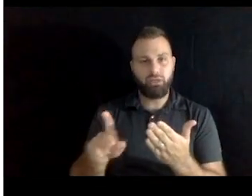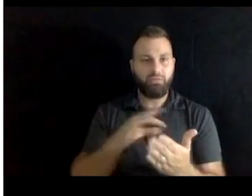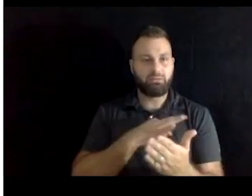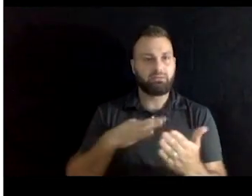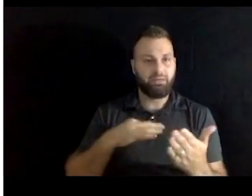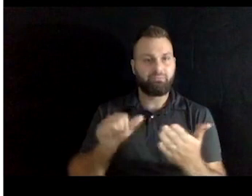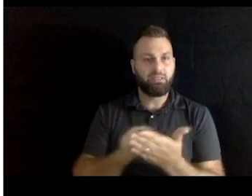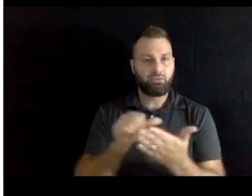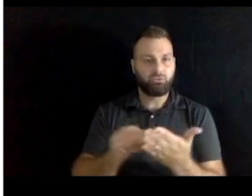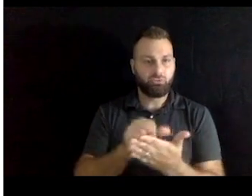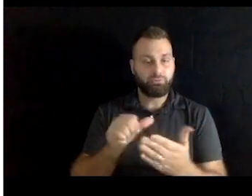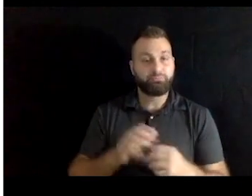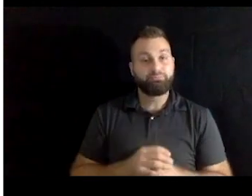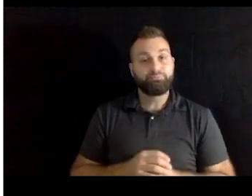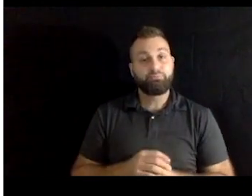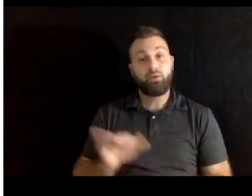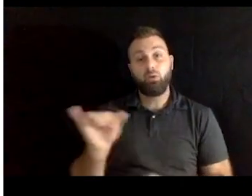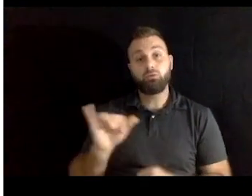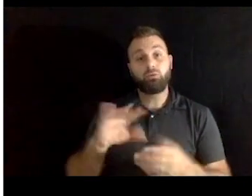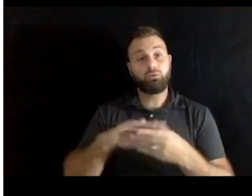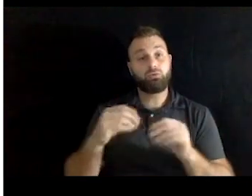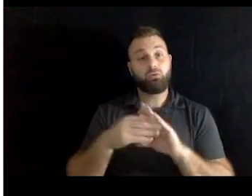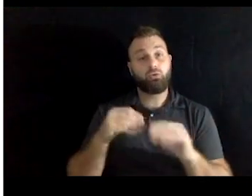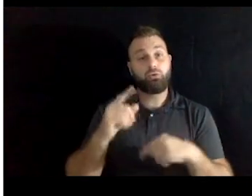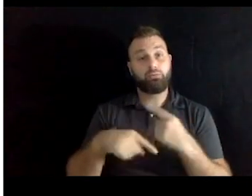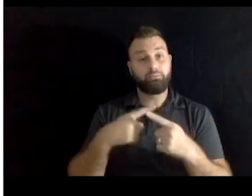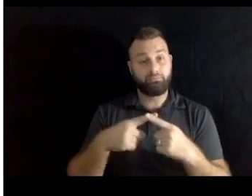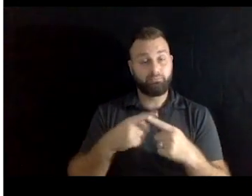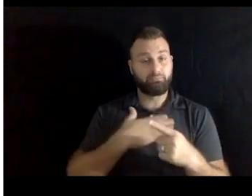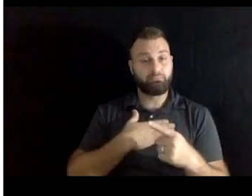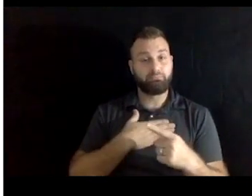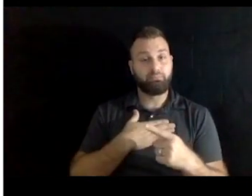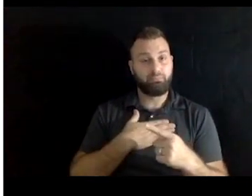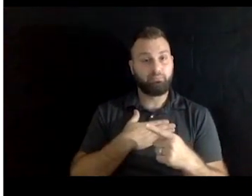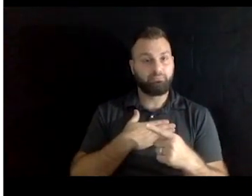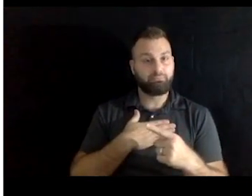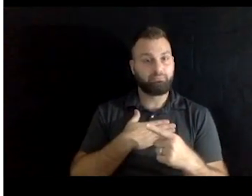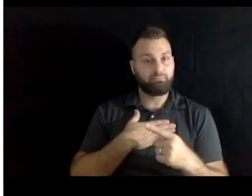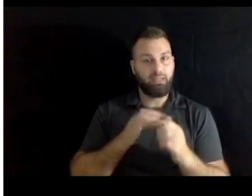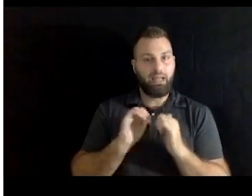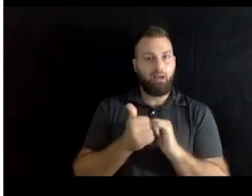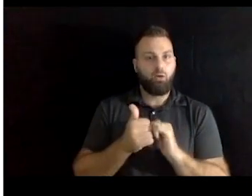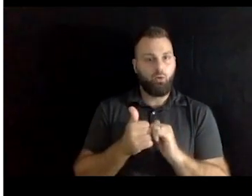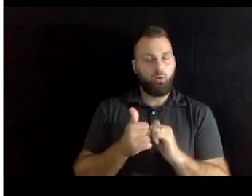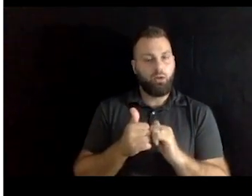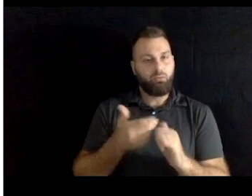And also there's a story about my. How I came to Mathematica and my disability.